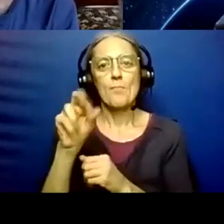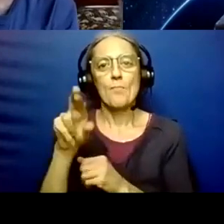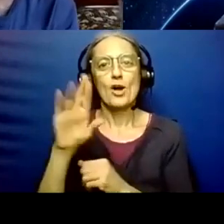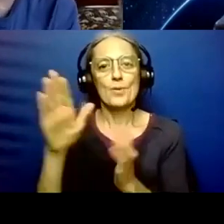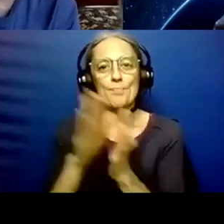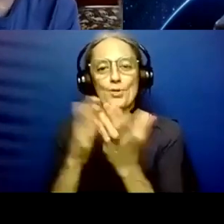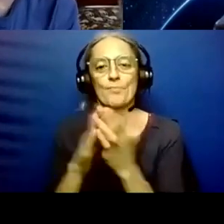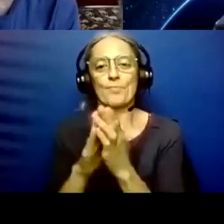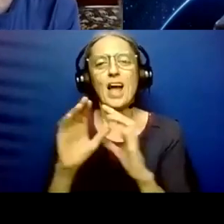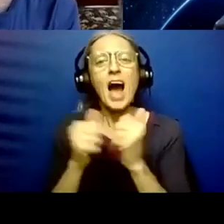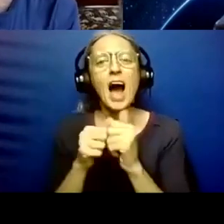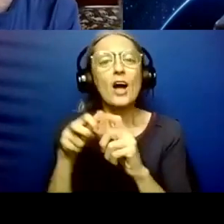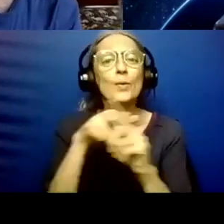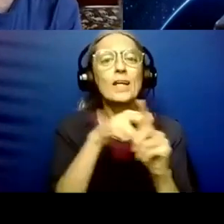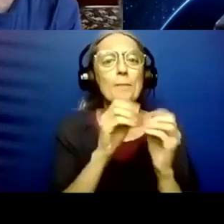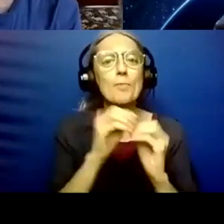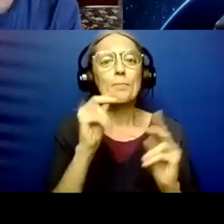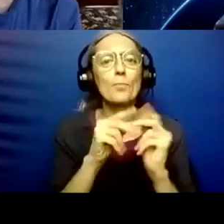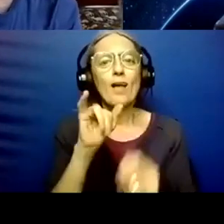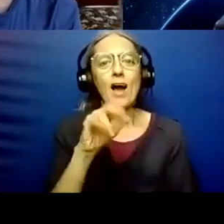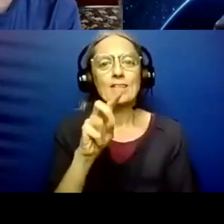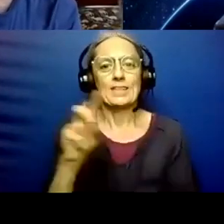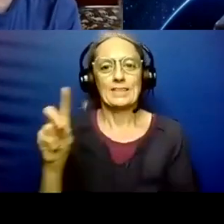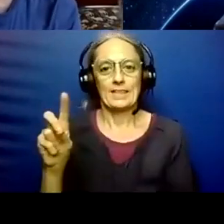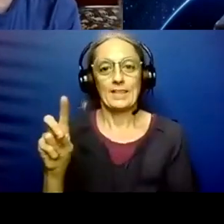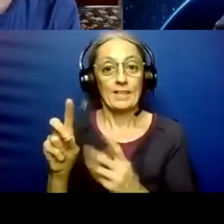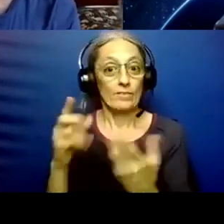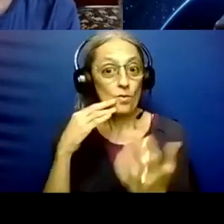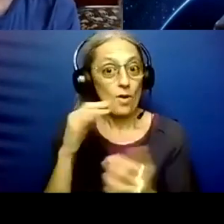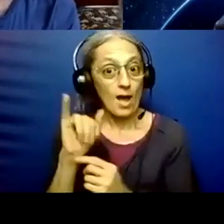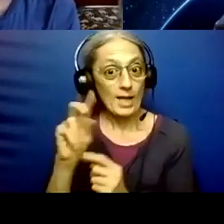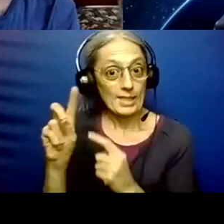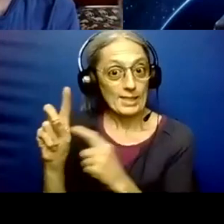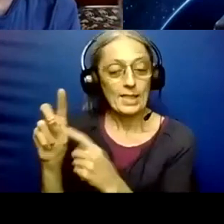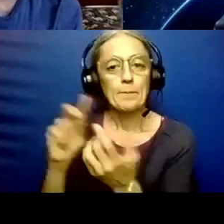which, for those of you who don't know, stands for intellectual and developmental disabilities,